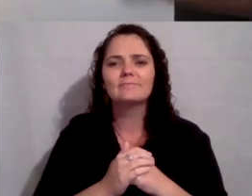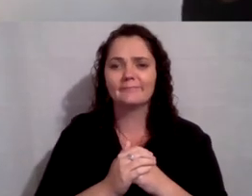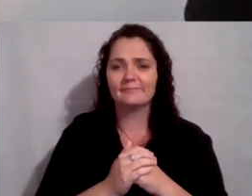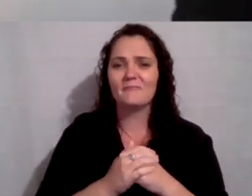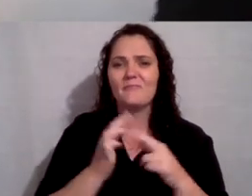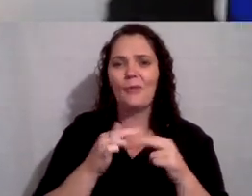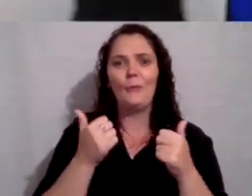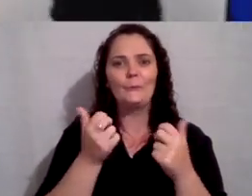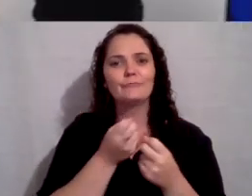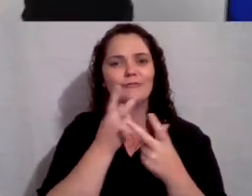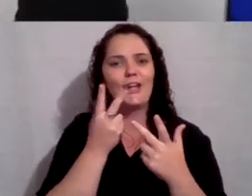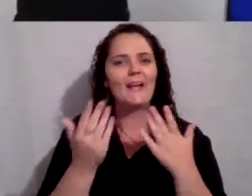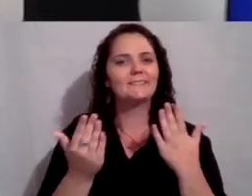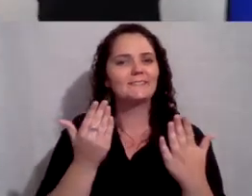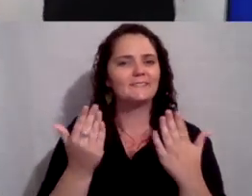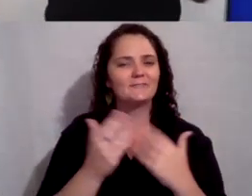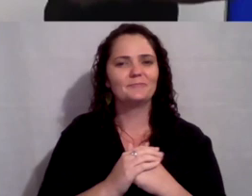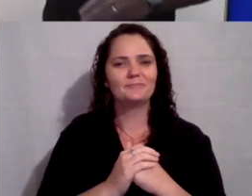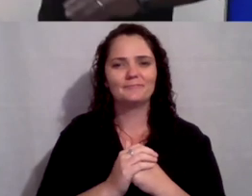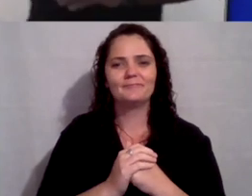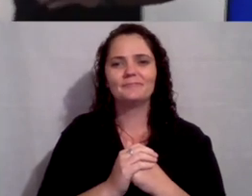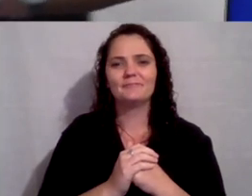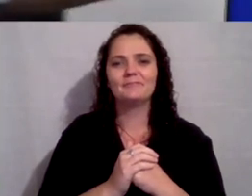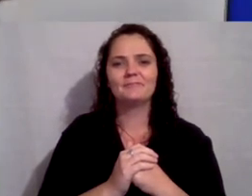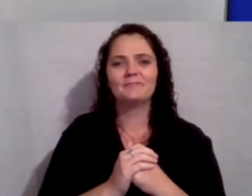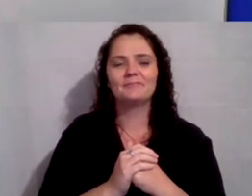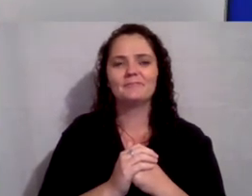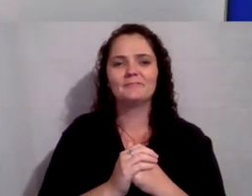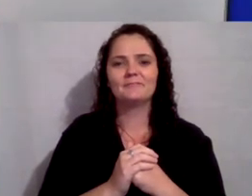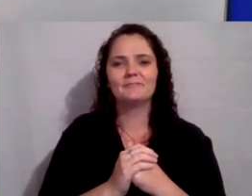to really enhance the contrast there between the light and the dark